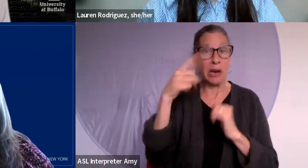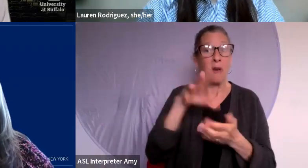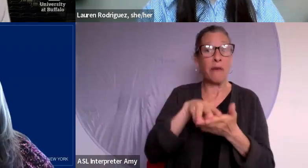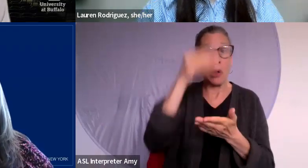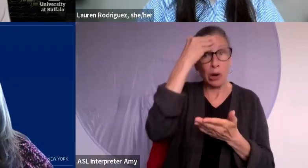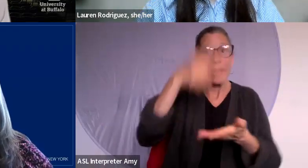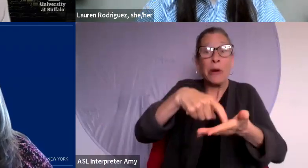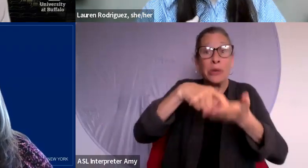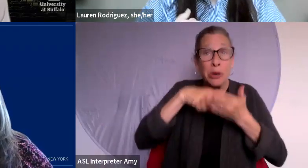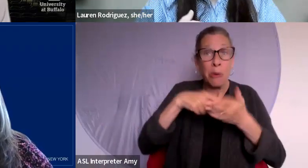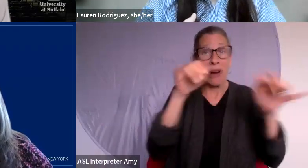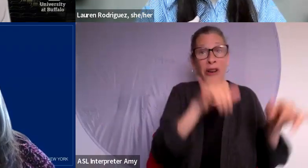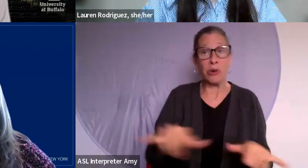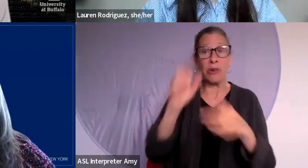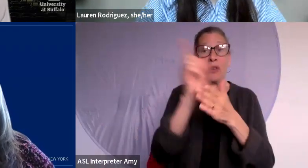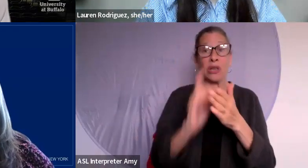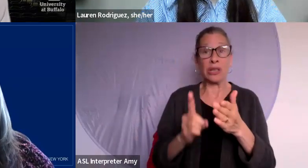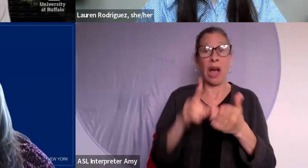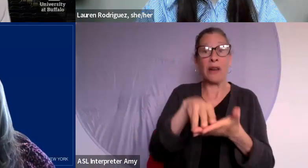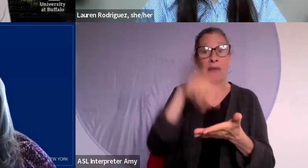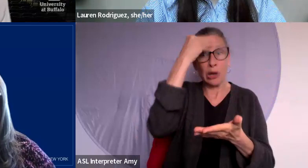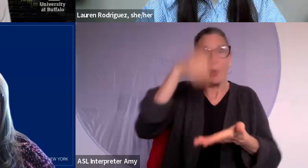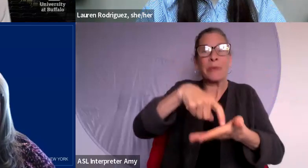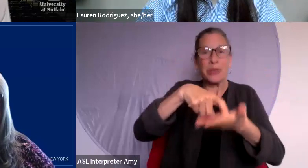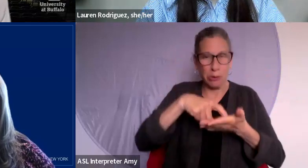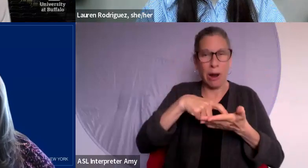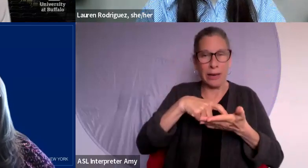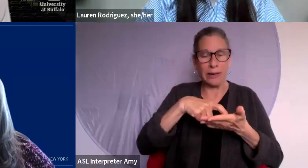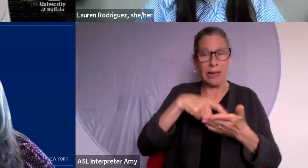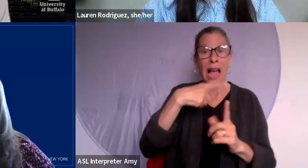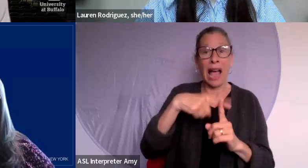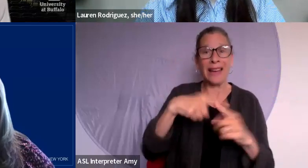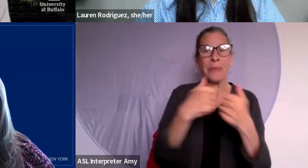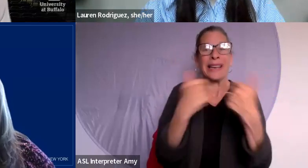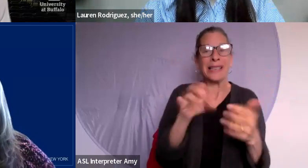Design for Learning was a required component of the training. And we had a whole separate project on that which